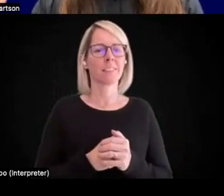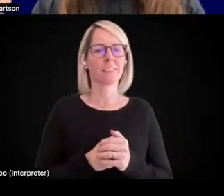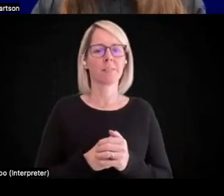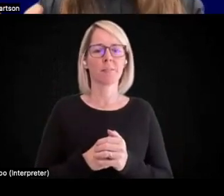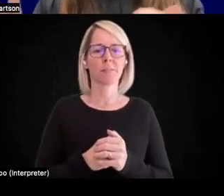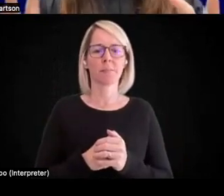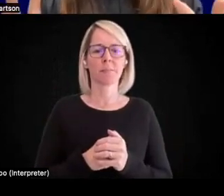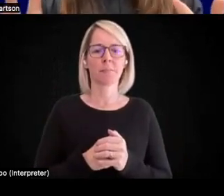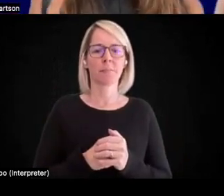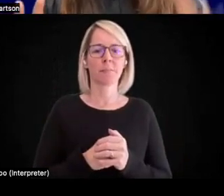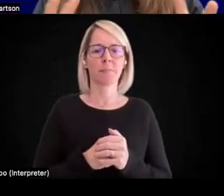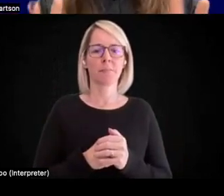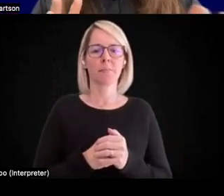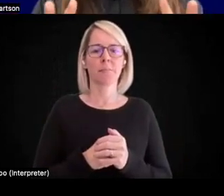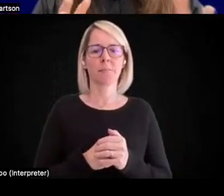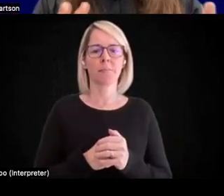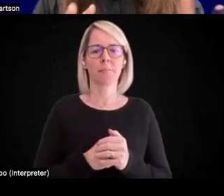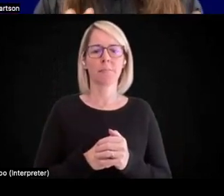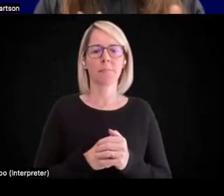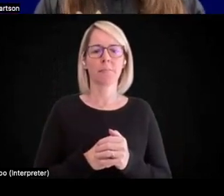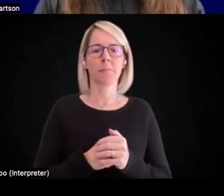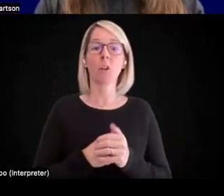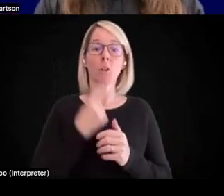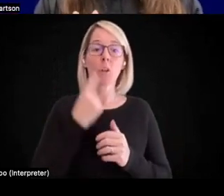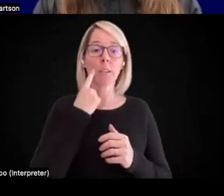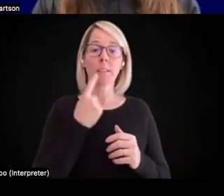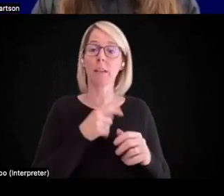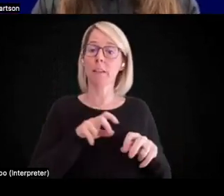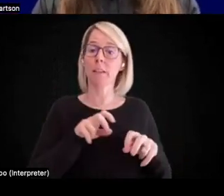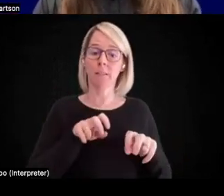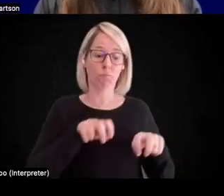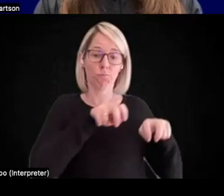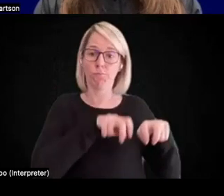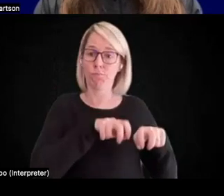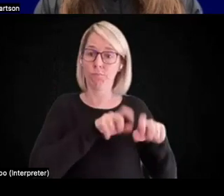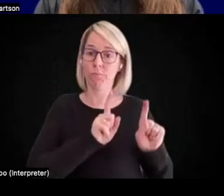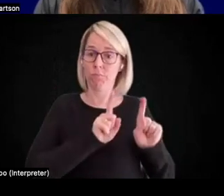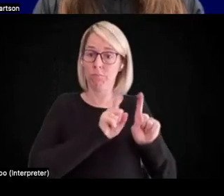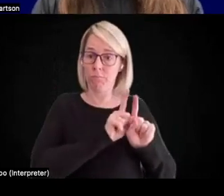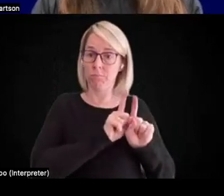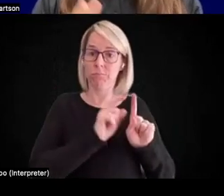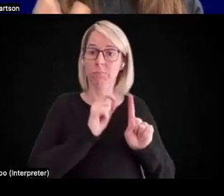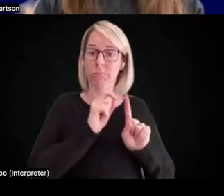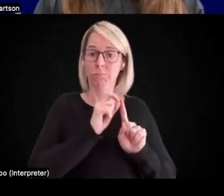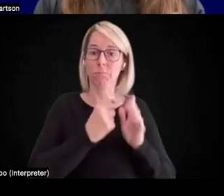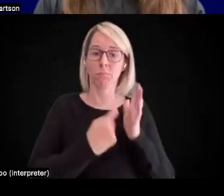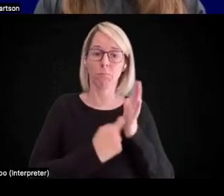They're in close proximity, they're sitting next to each other on the piano stool, and some people